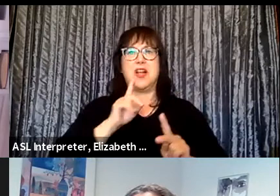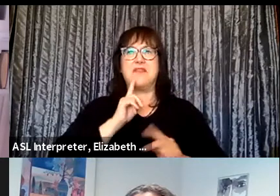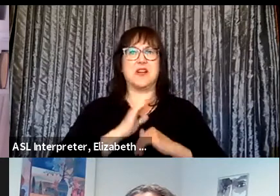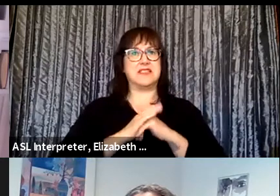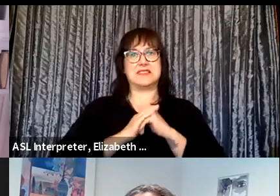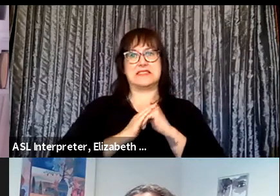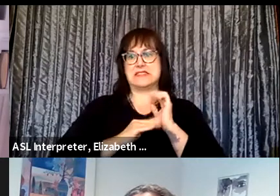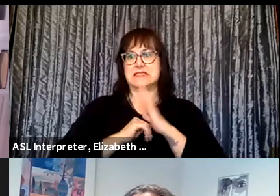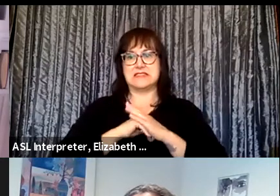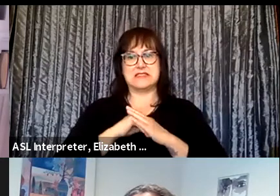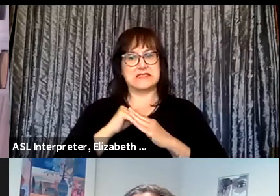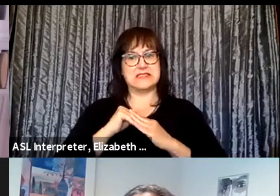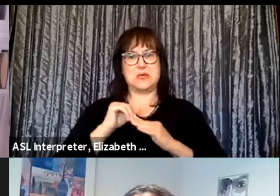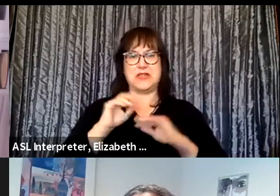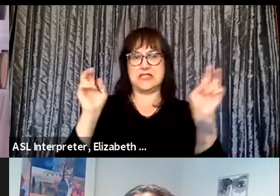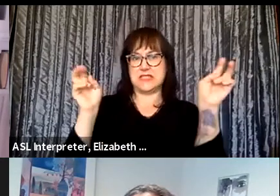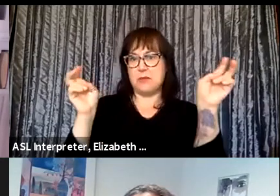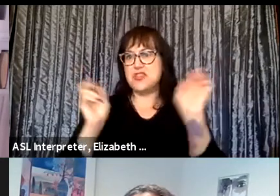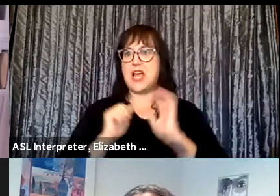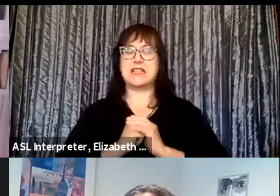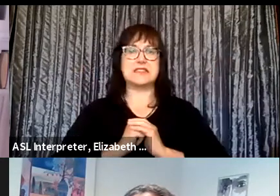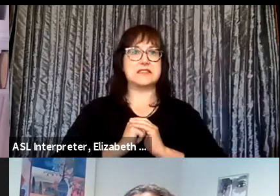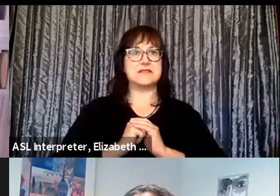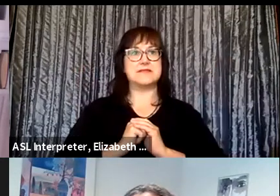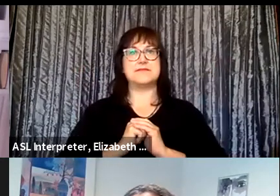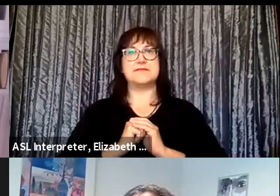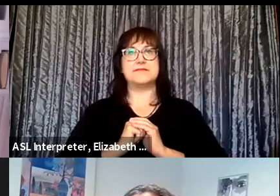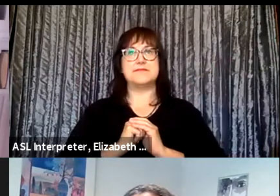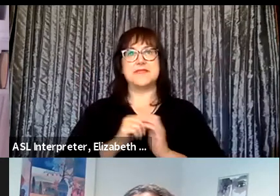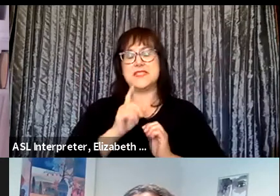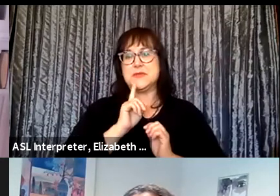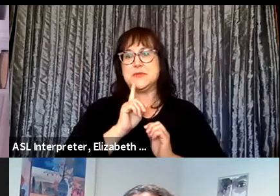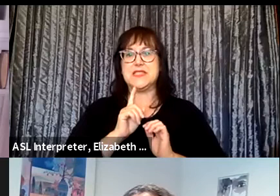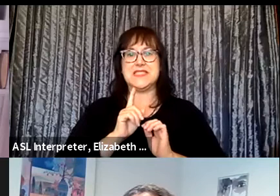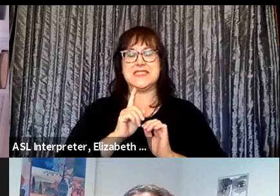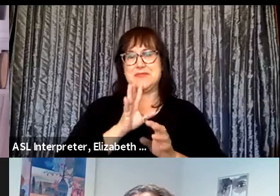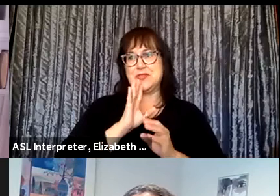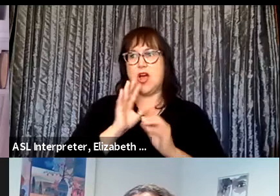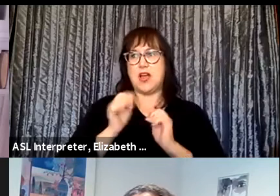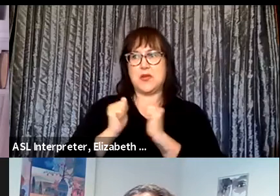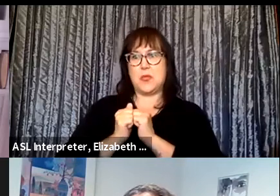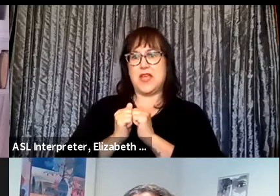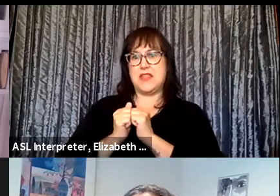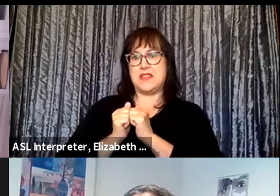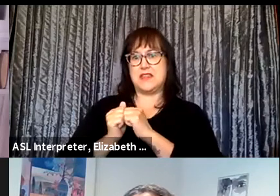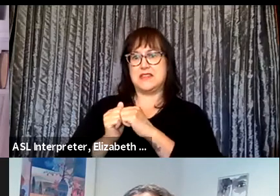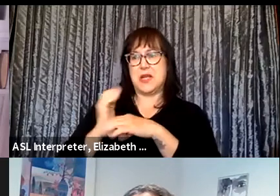you know, the subject and with really talking to partners, to family, to doctors, to,